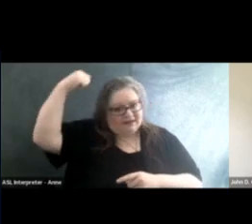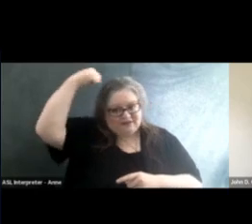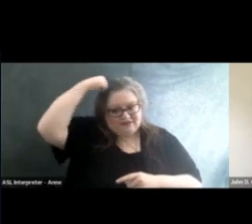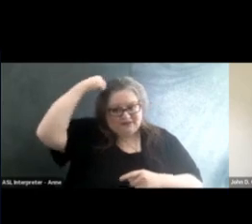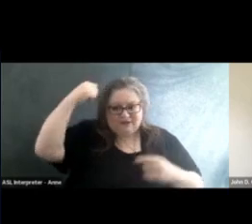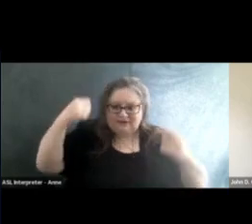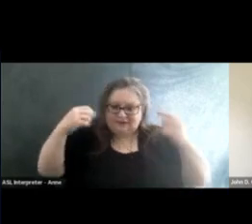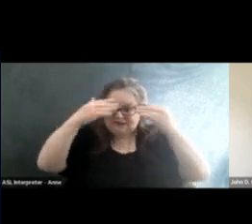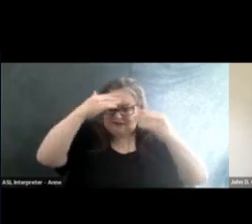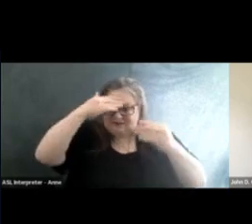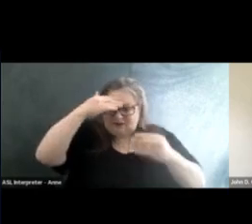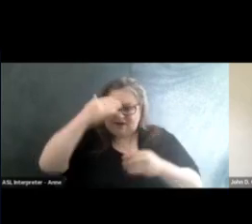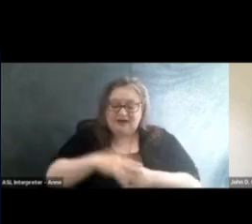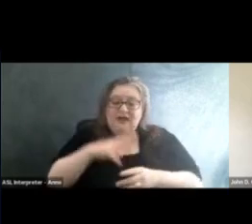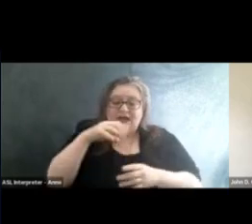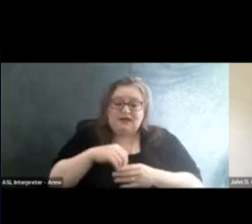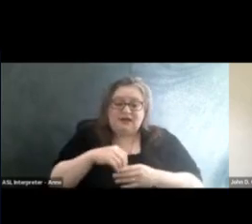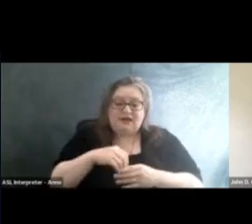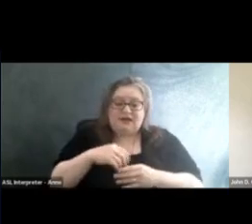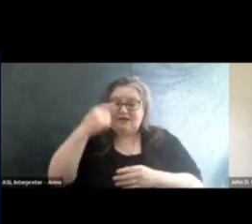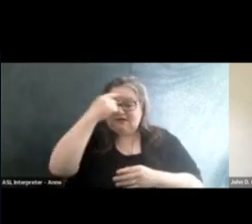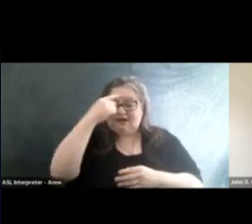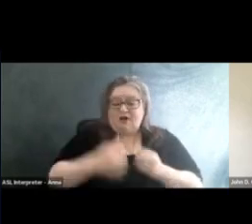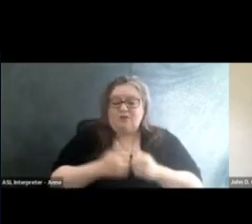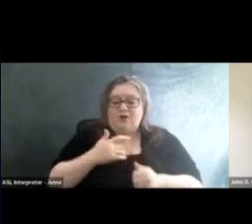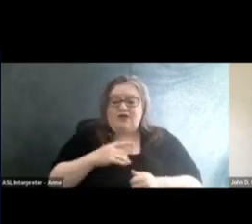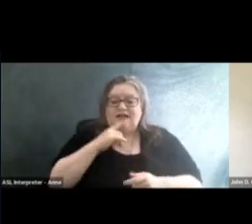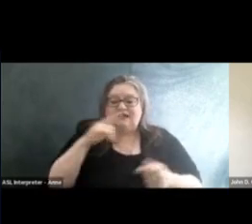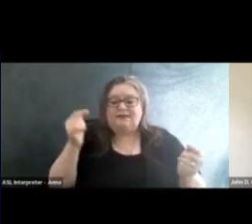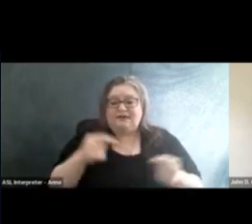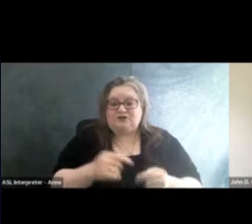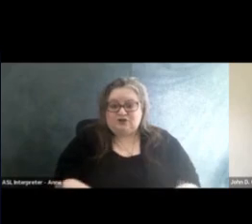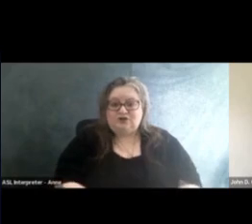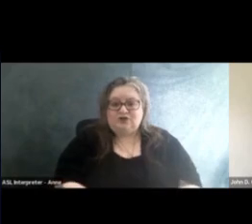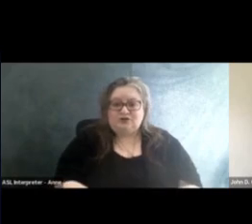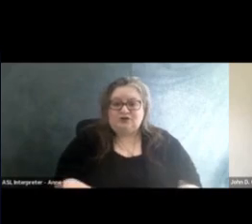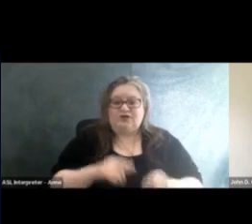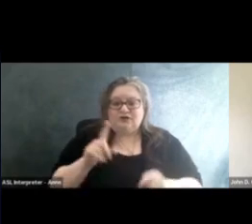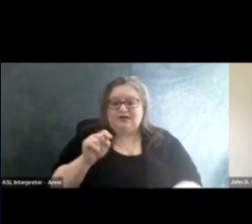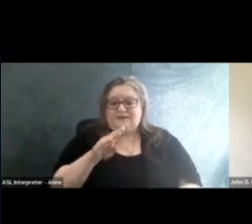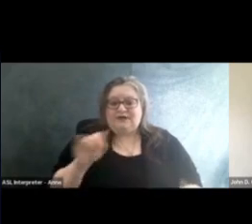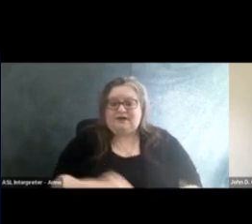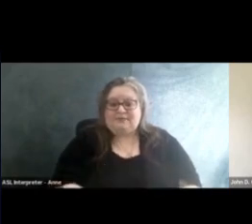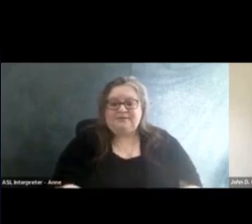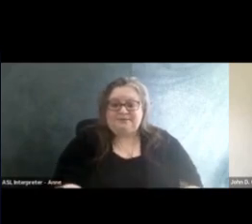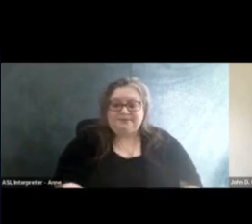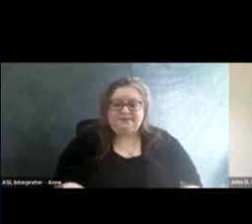including the frontal lobes, are the most likely to be injured in a traumatic brain injury, and